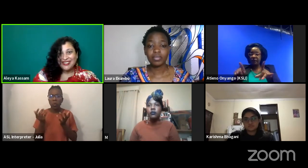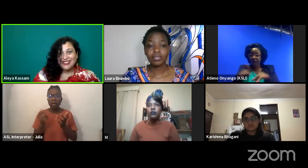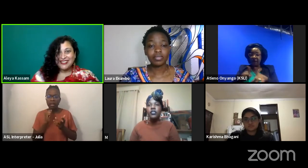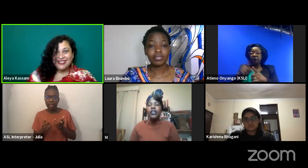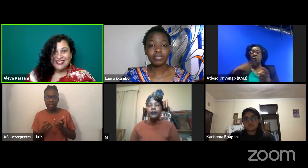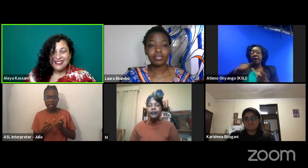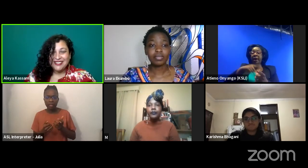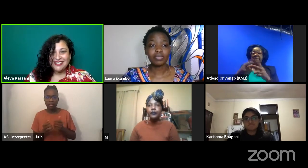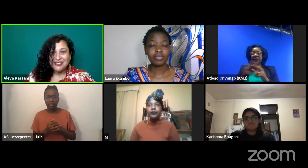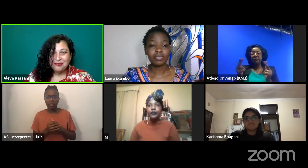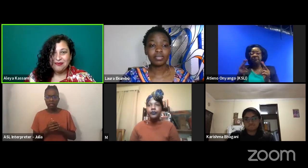Yeah.